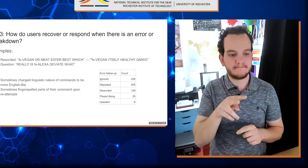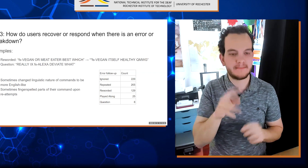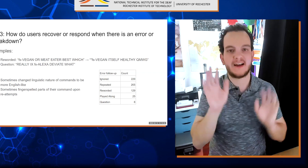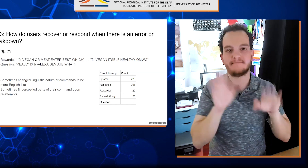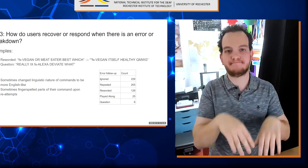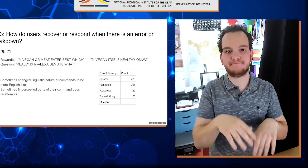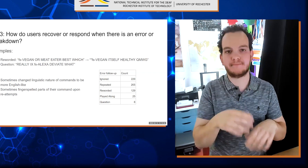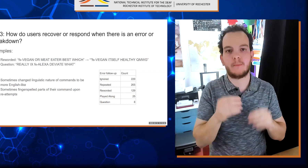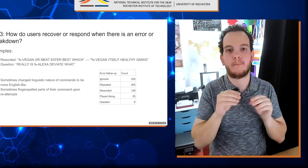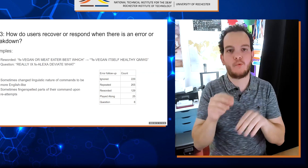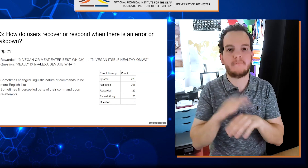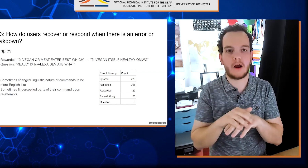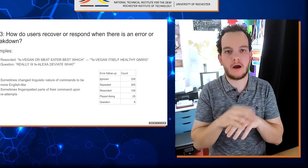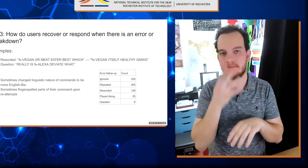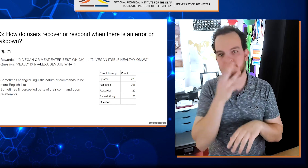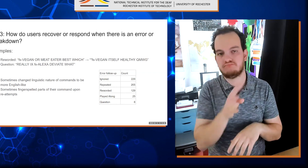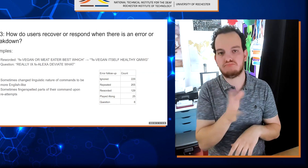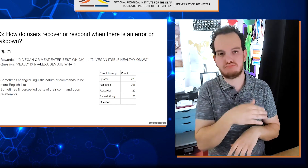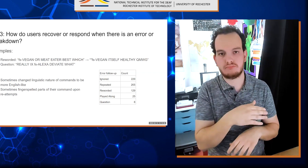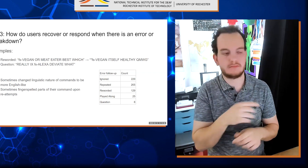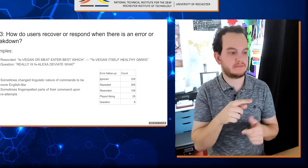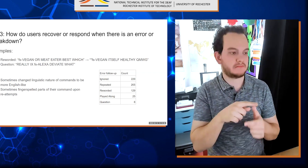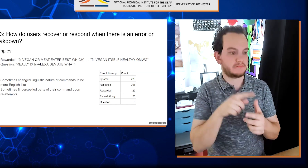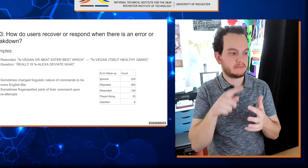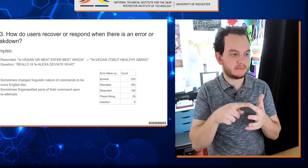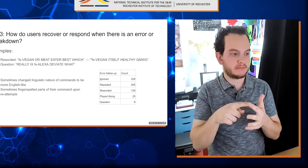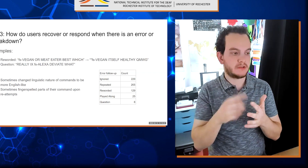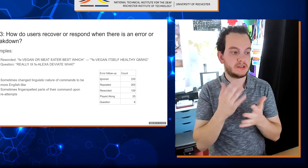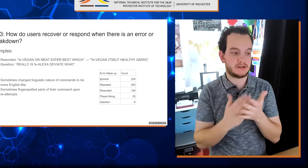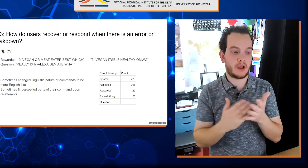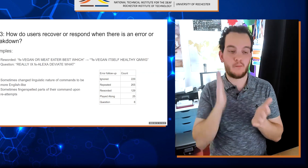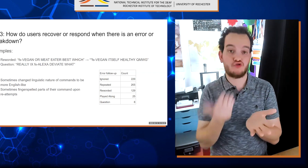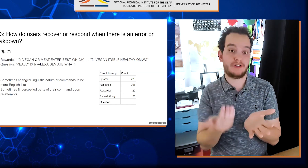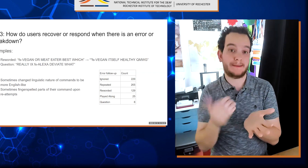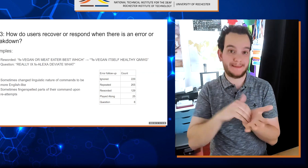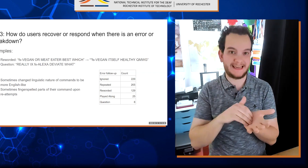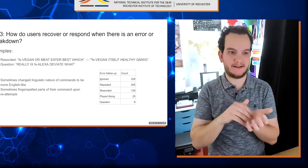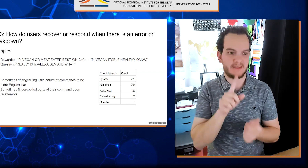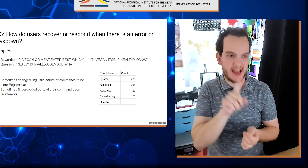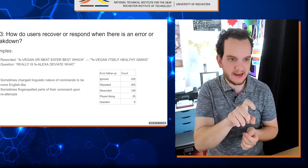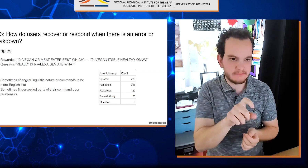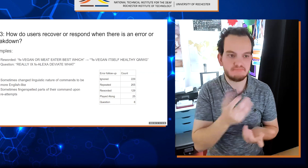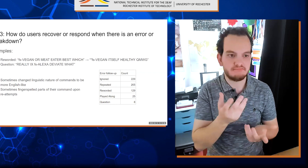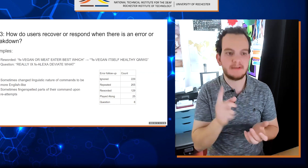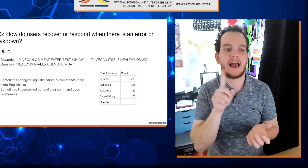That's where the participants would just move on if they didn't get a response. Next is "Repeated."